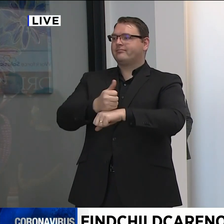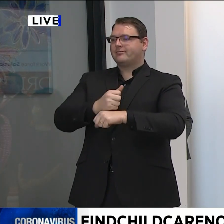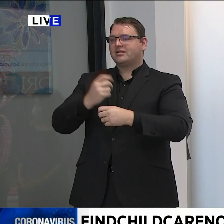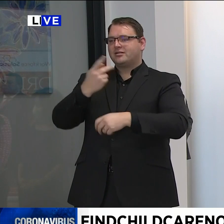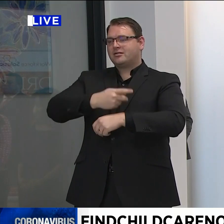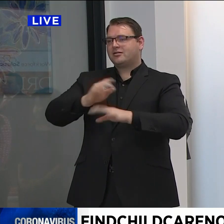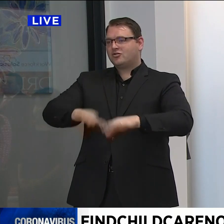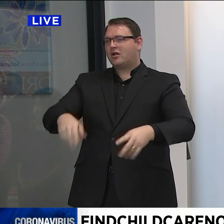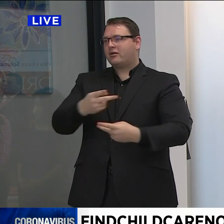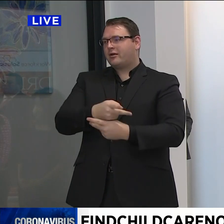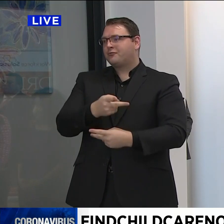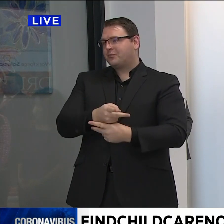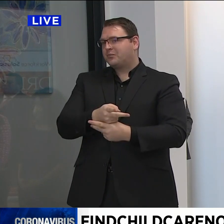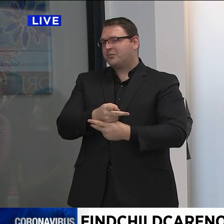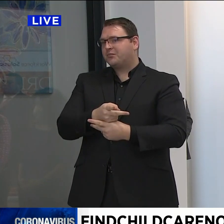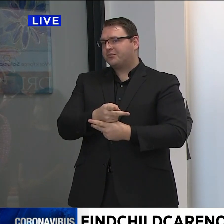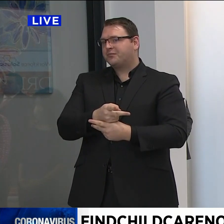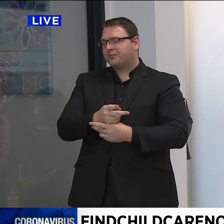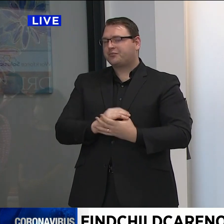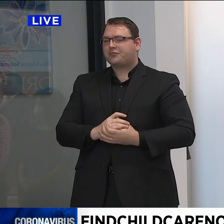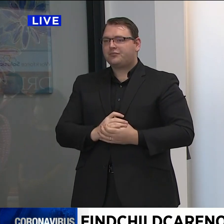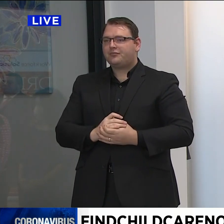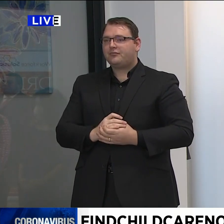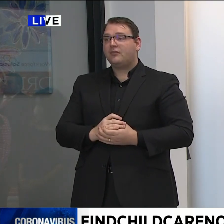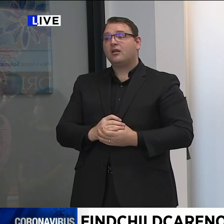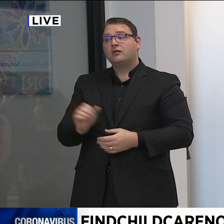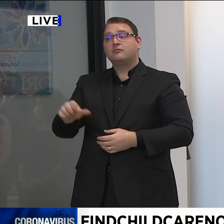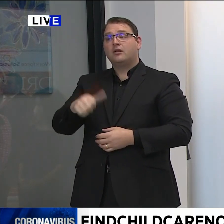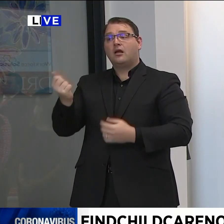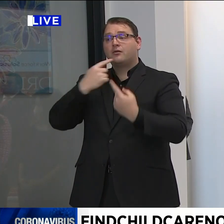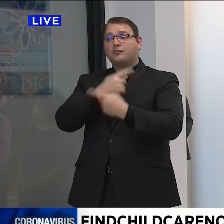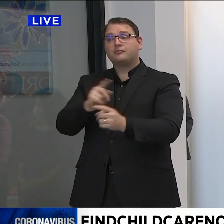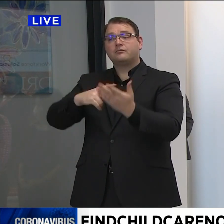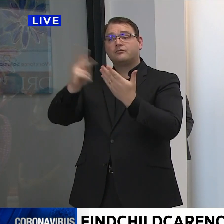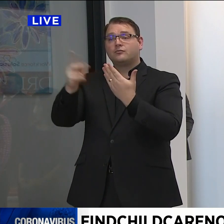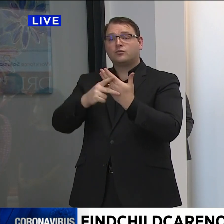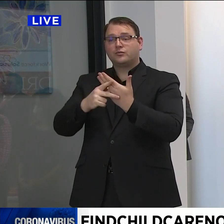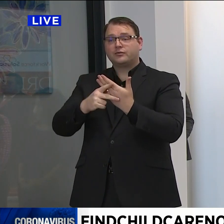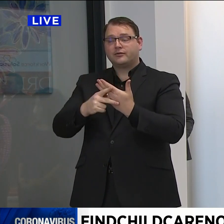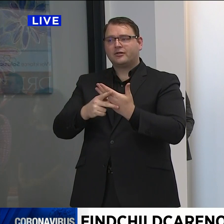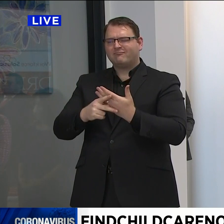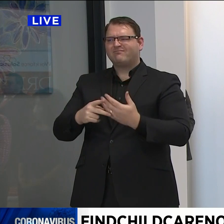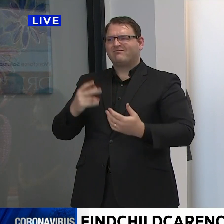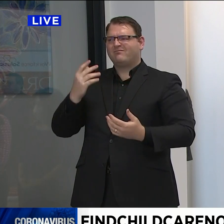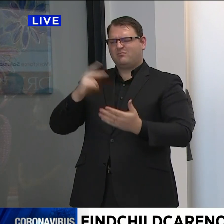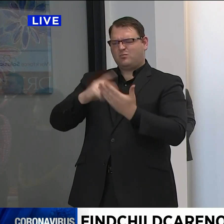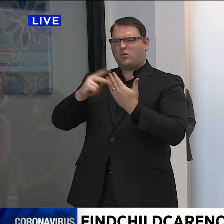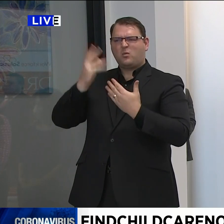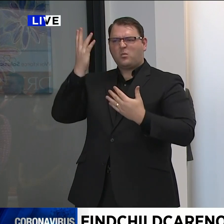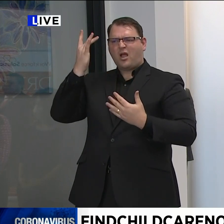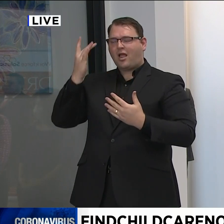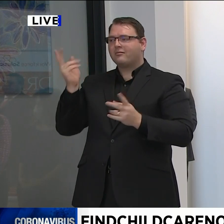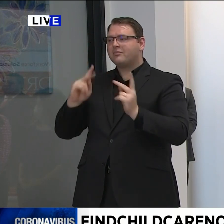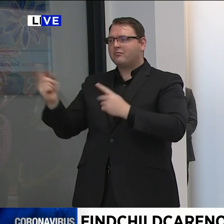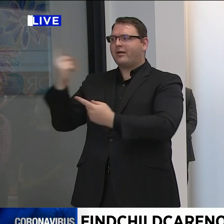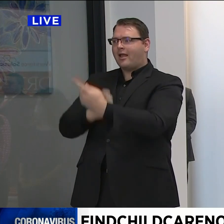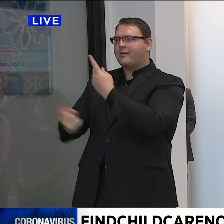supply chain going keeping everything going and so we need everything going and so we need to make sure that we’re there to make sure that we’re there supporting them I want to